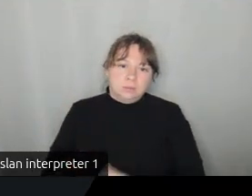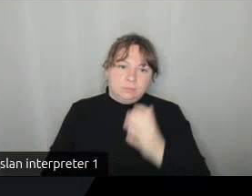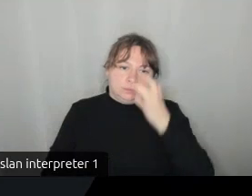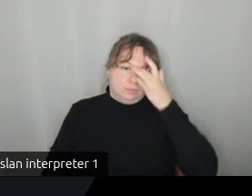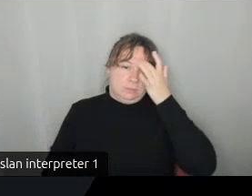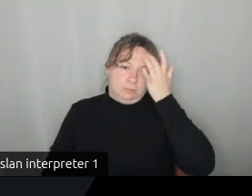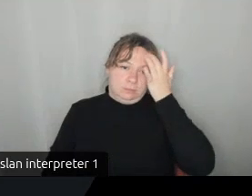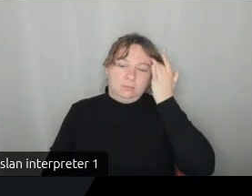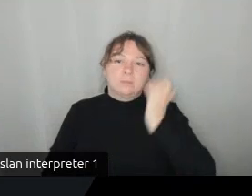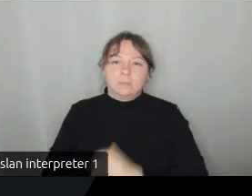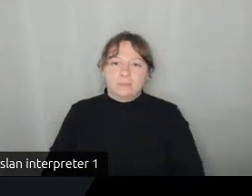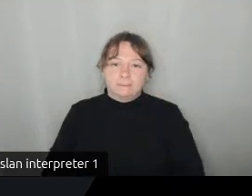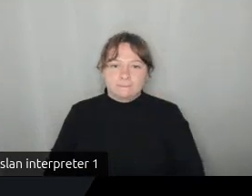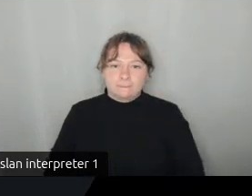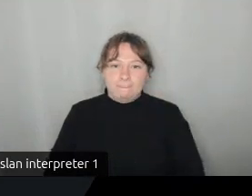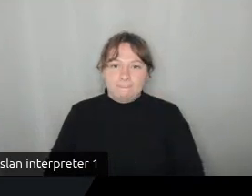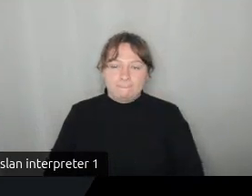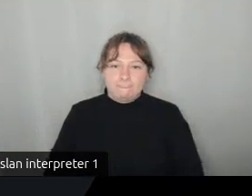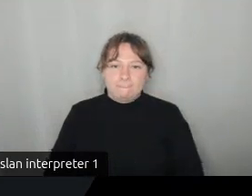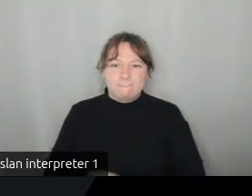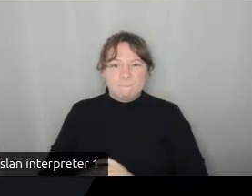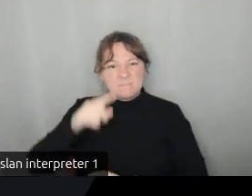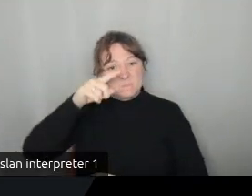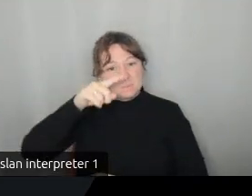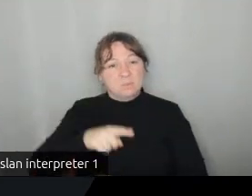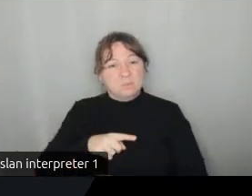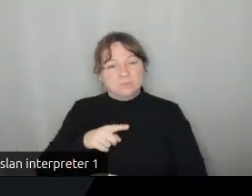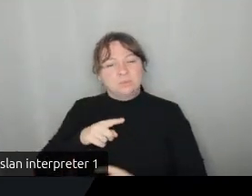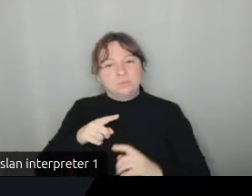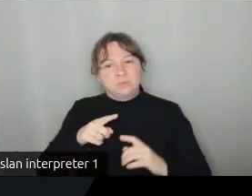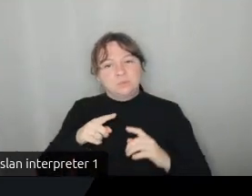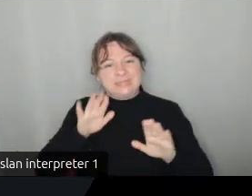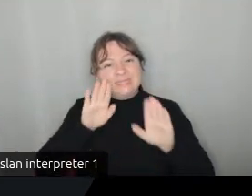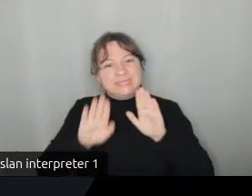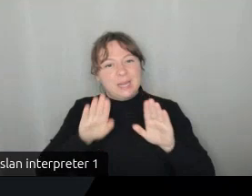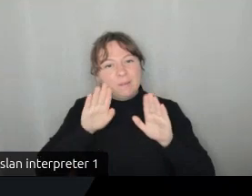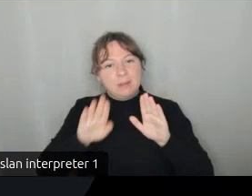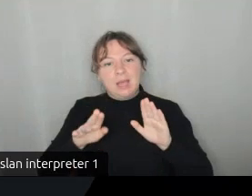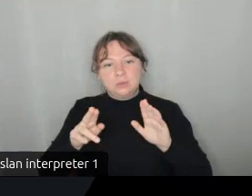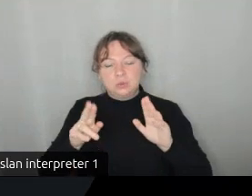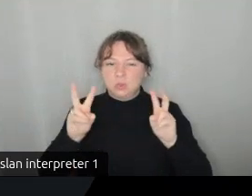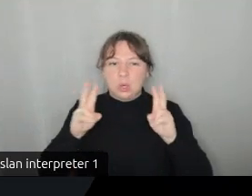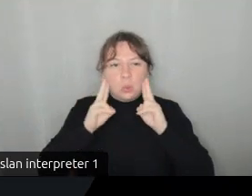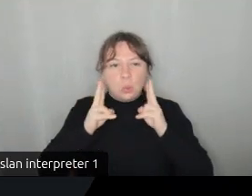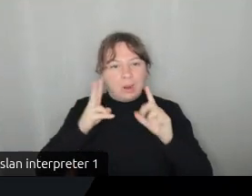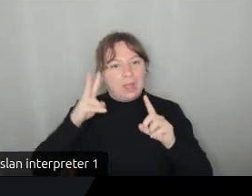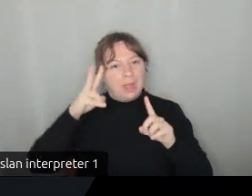um given that it's not that dissimilar from the normal application um for a protection order